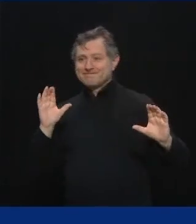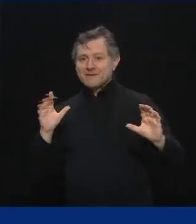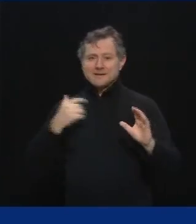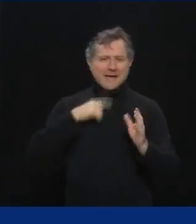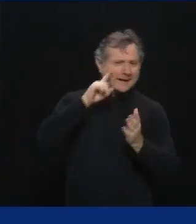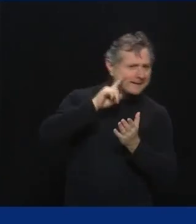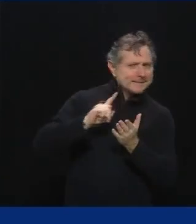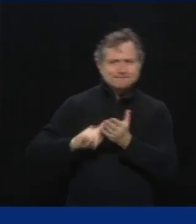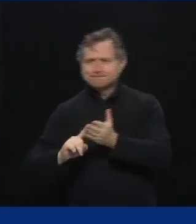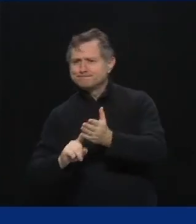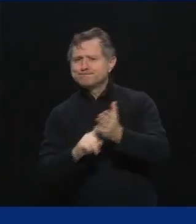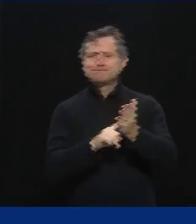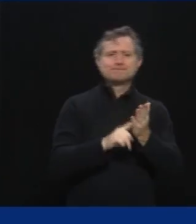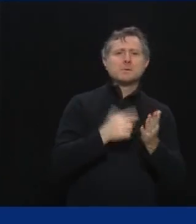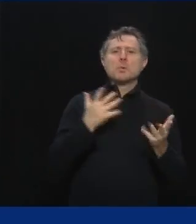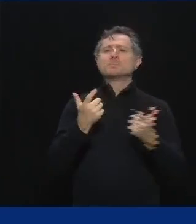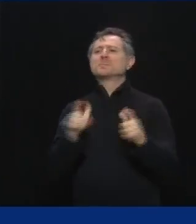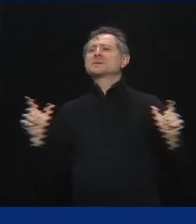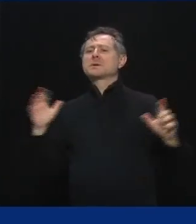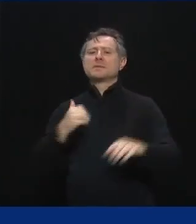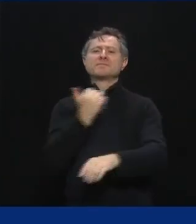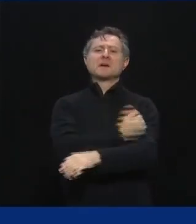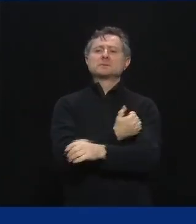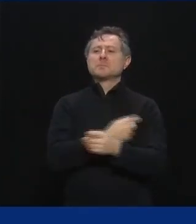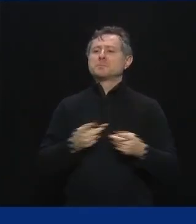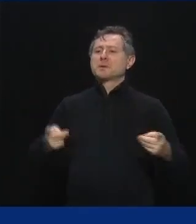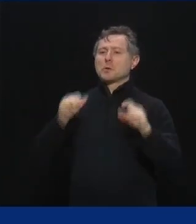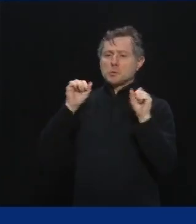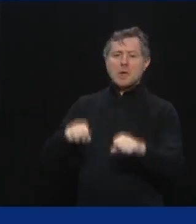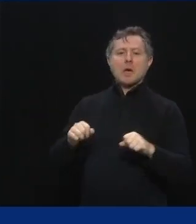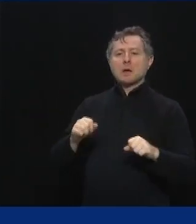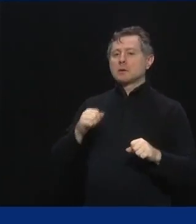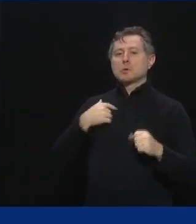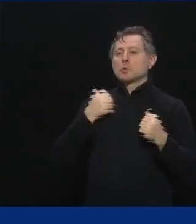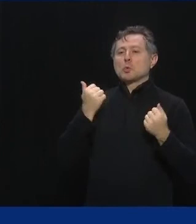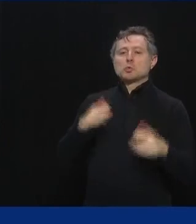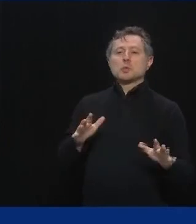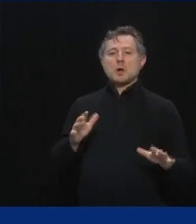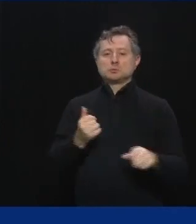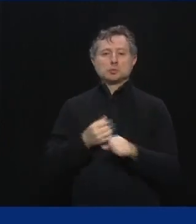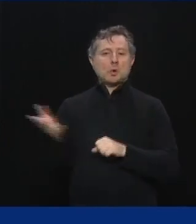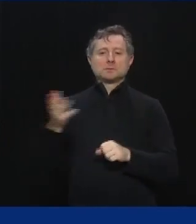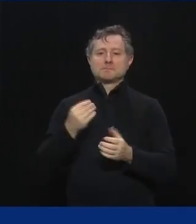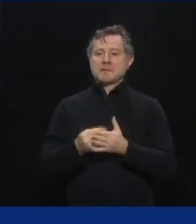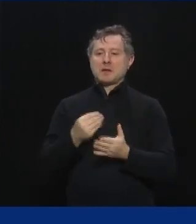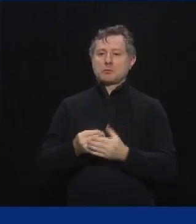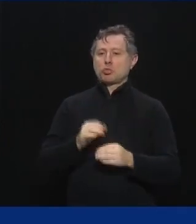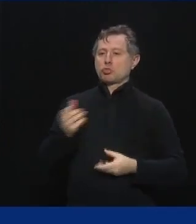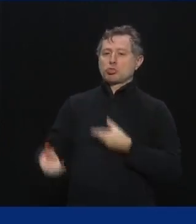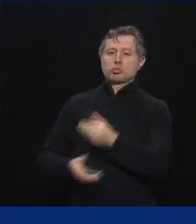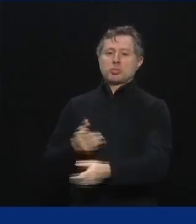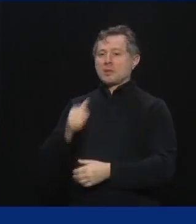WE'LL GIVE THEM THE MONEY IF THEY NEED THE MONEY. BUT IN ADDITION TO THAT, I AM ABSOLUTELY EXPLORING MASS VAX SITES WHERE THEY MAKE SENSE,